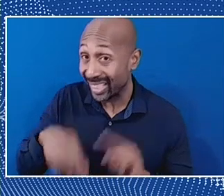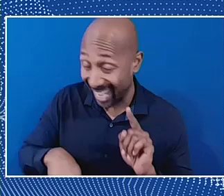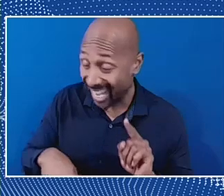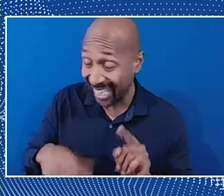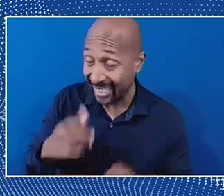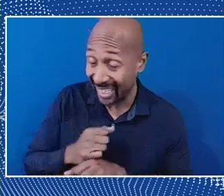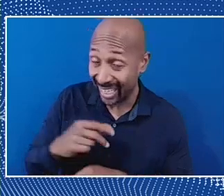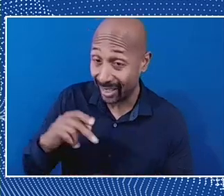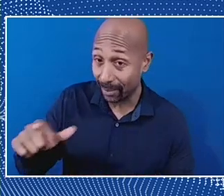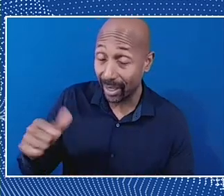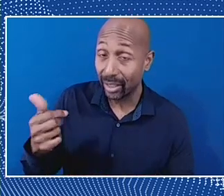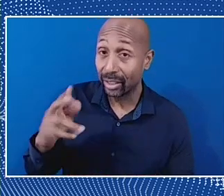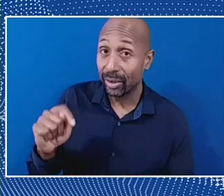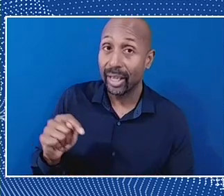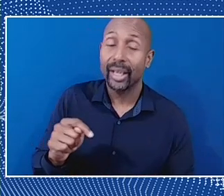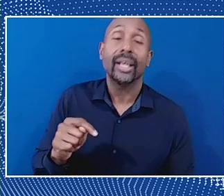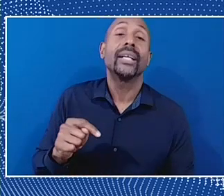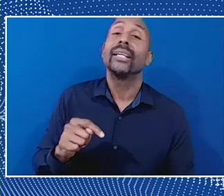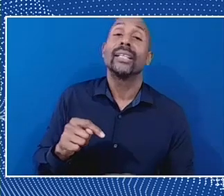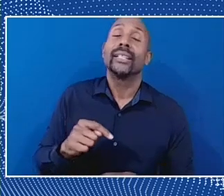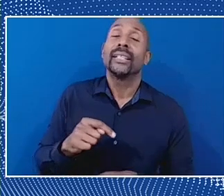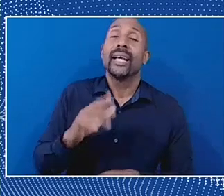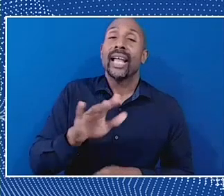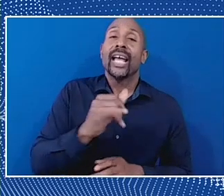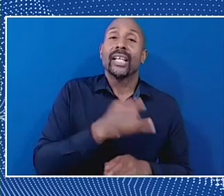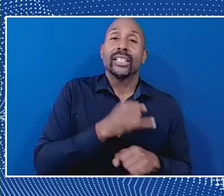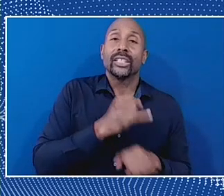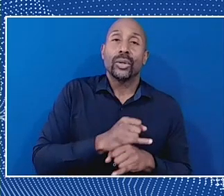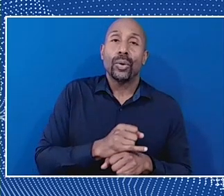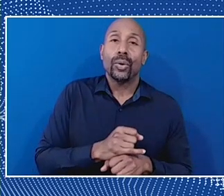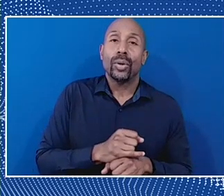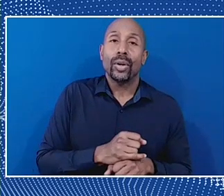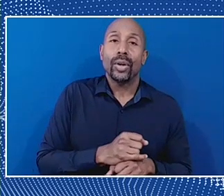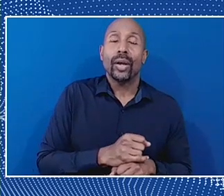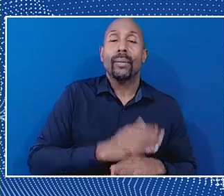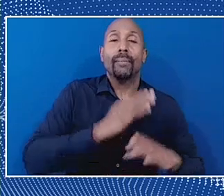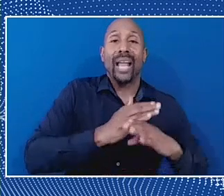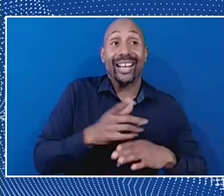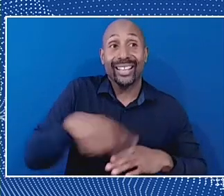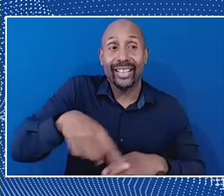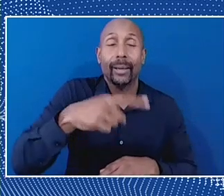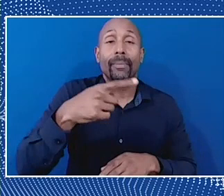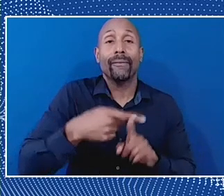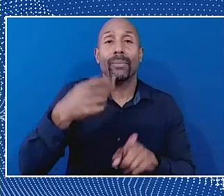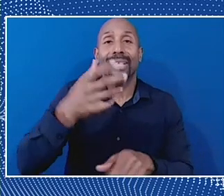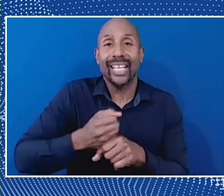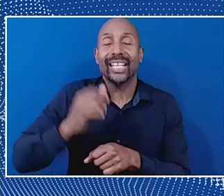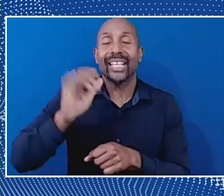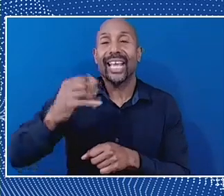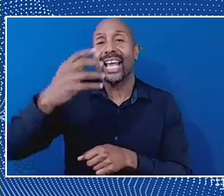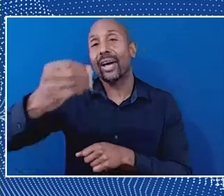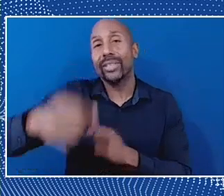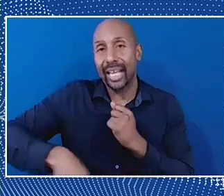institutions' outside aid policies. And students who receive outside aid and grants are disadvantaged by being